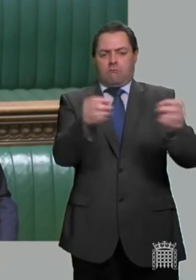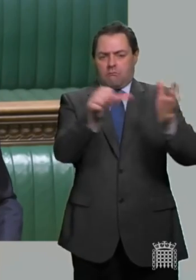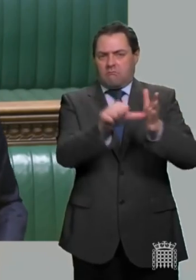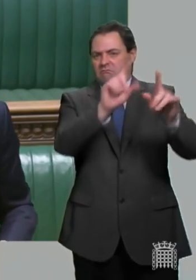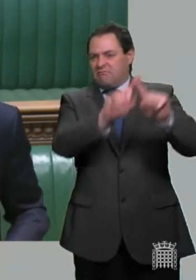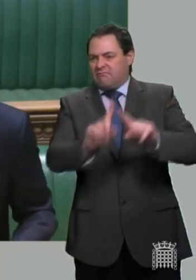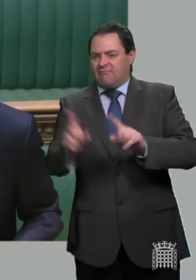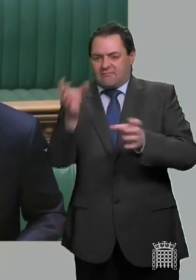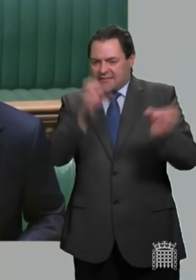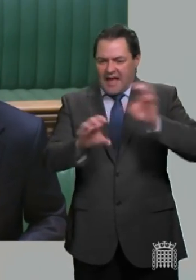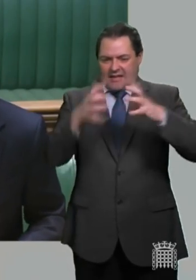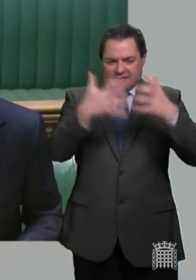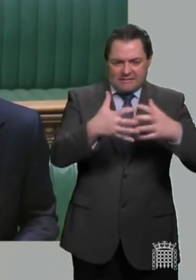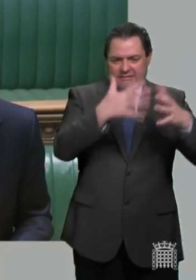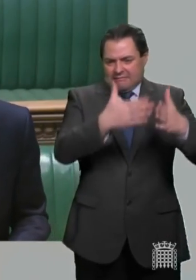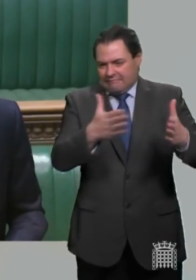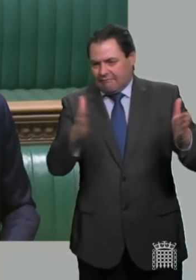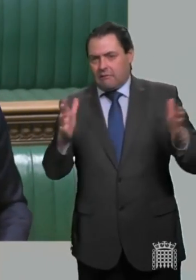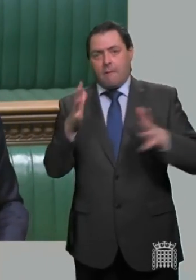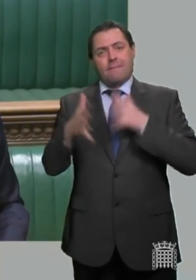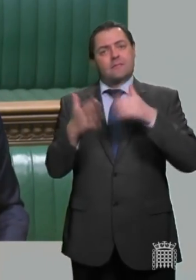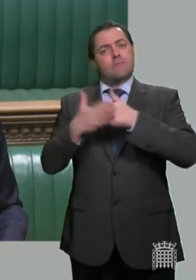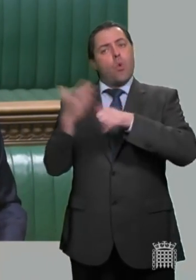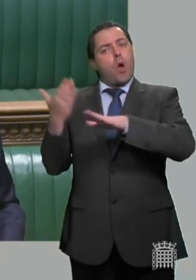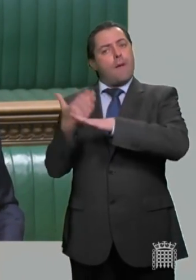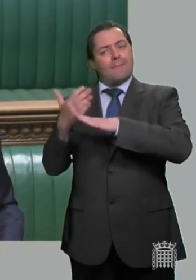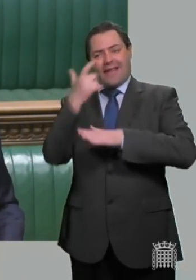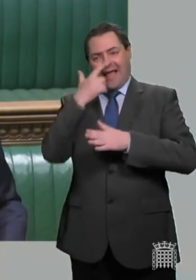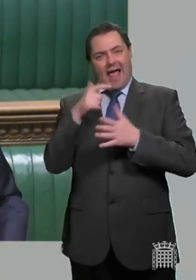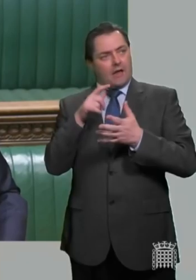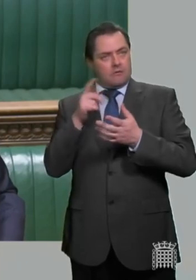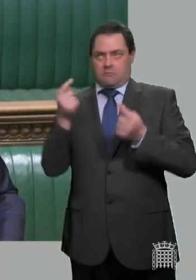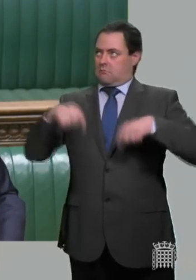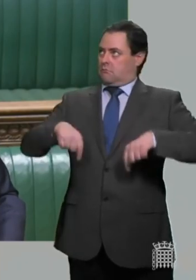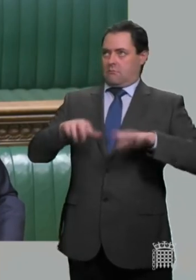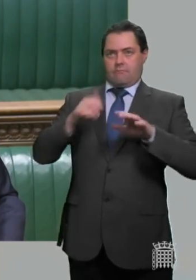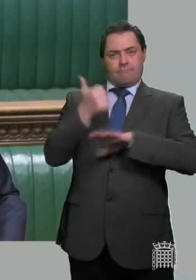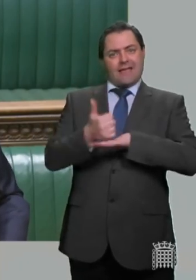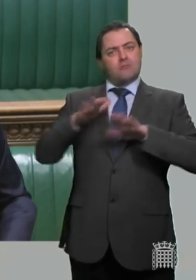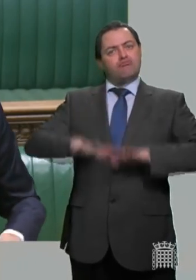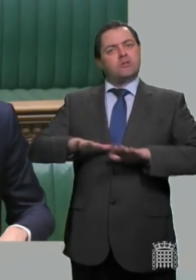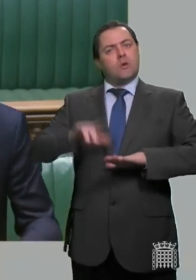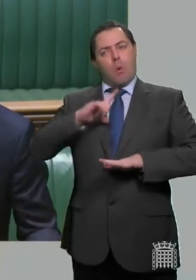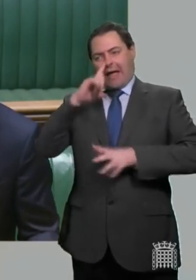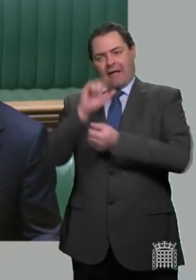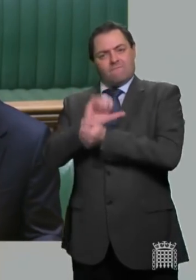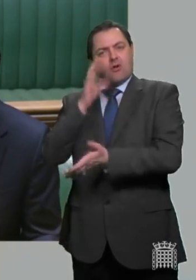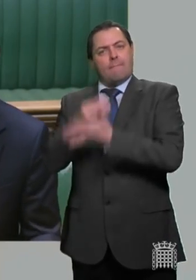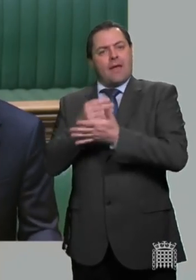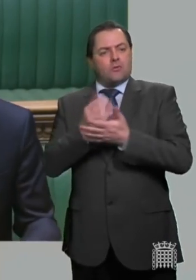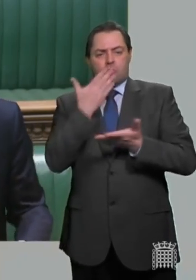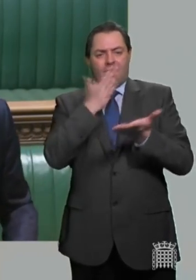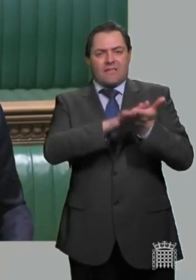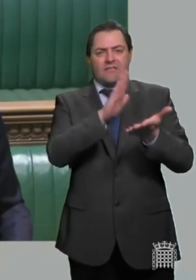to encourage more companies to list here. Let me thank Lord Hill for leading this landmark review.